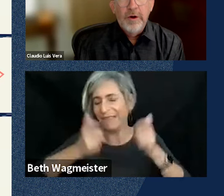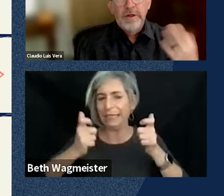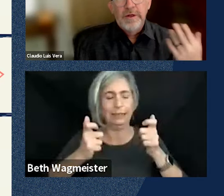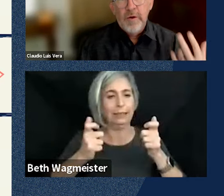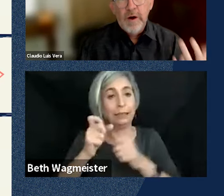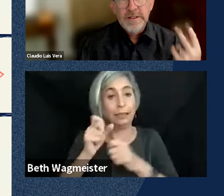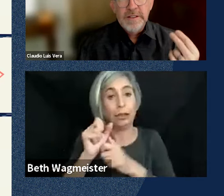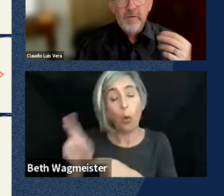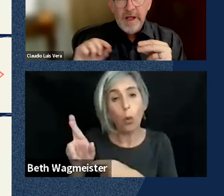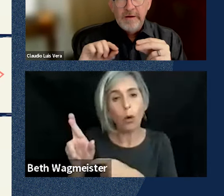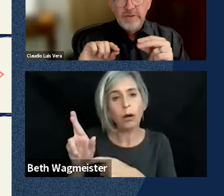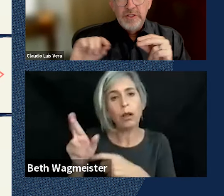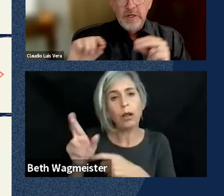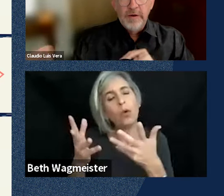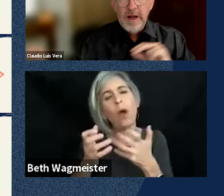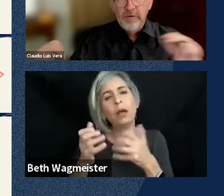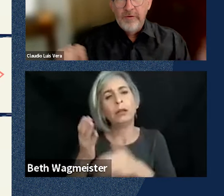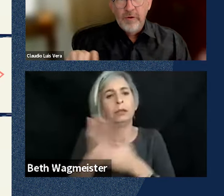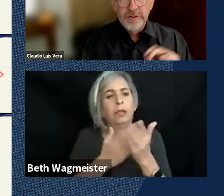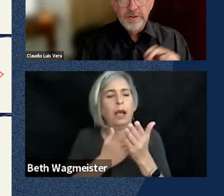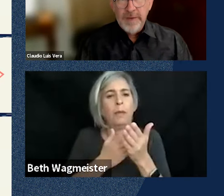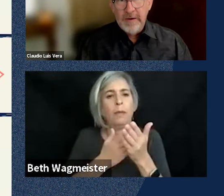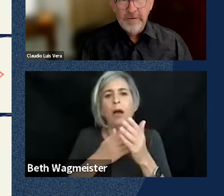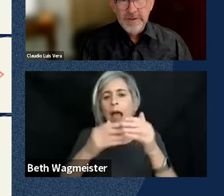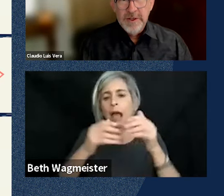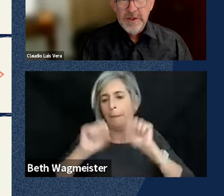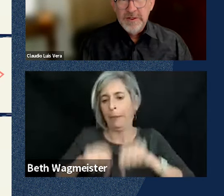Or you're going to want some way of jumping around forwards and backwards.